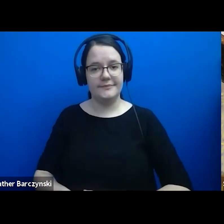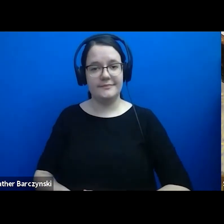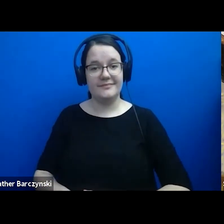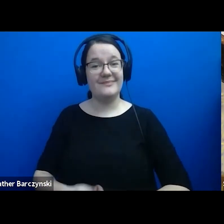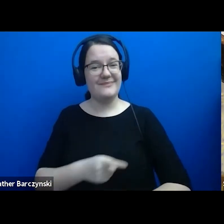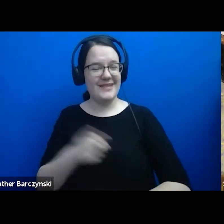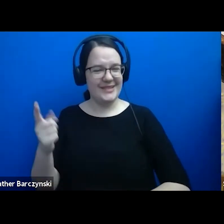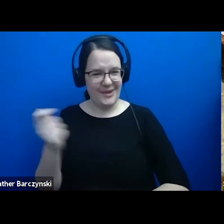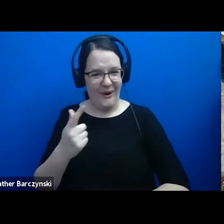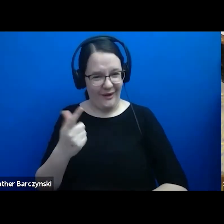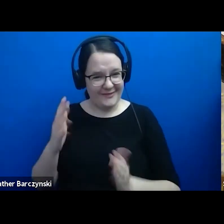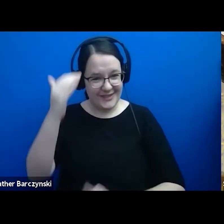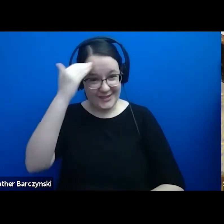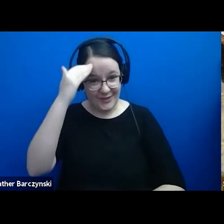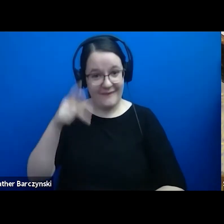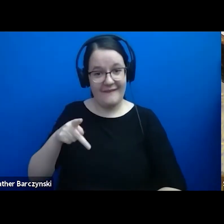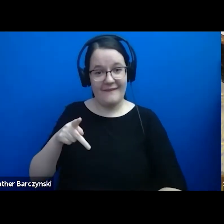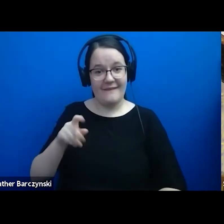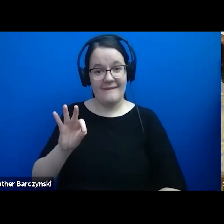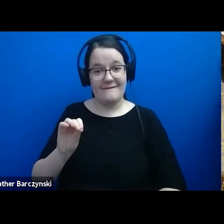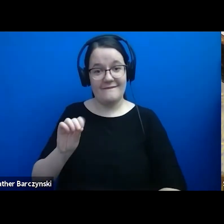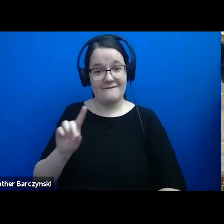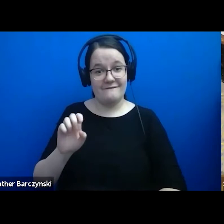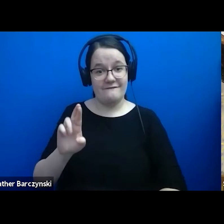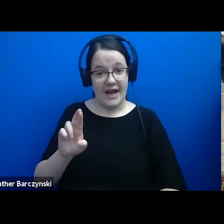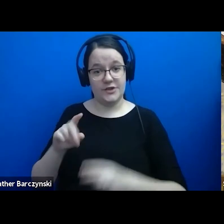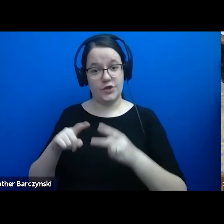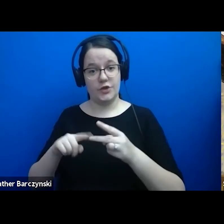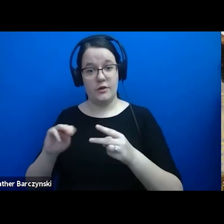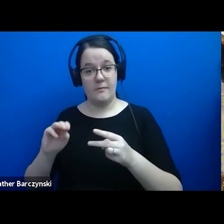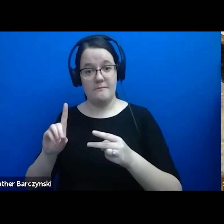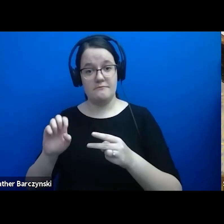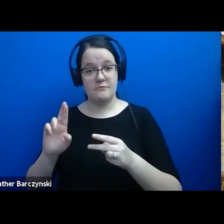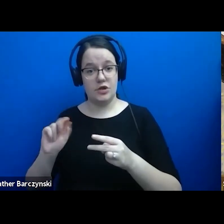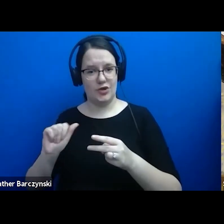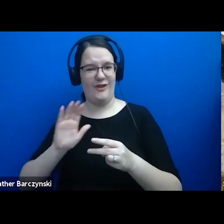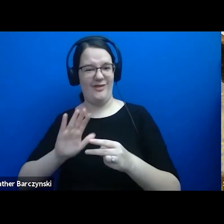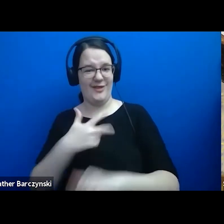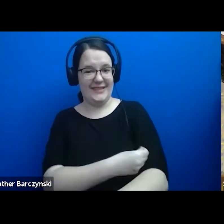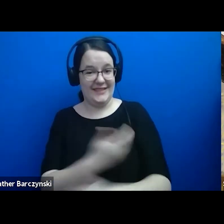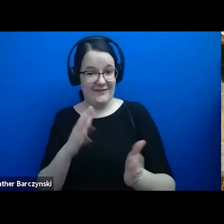well aware the pfizer and modern vaccines have have been approved astrazeneca vaccine is based on